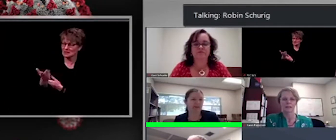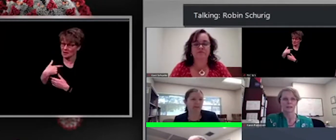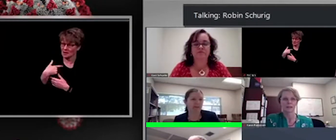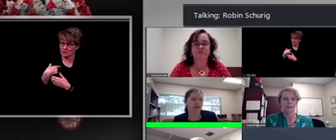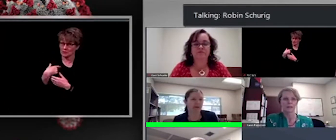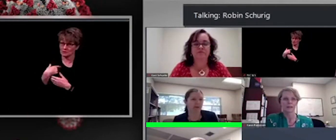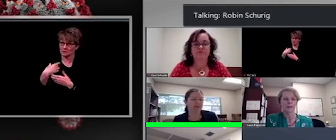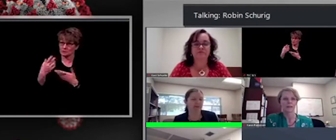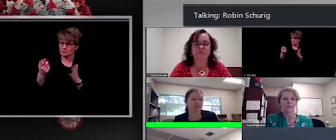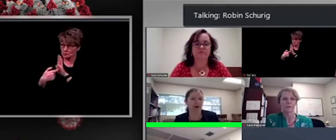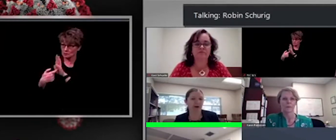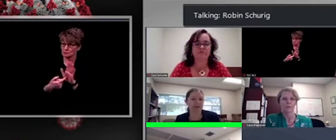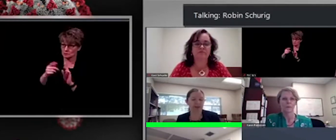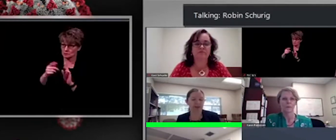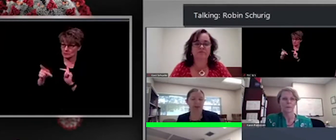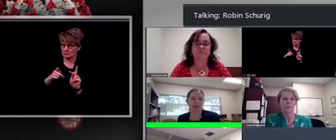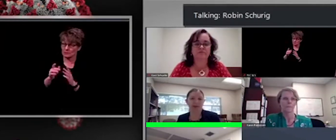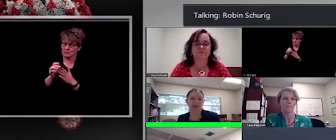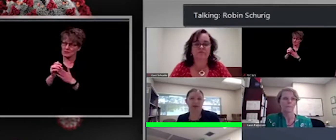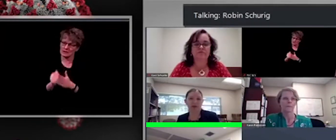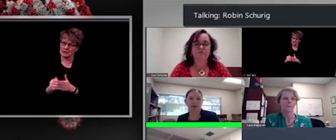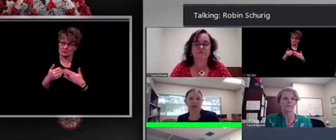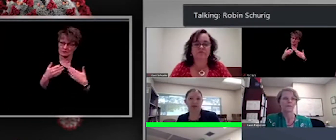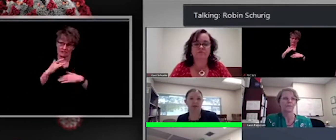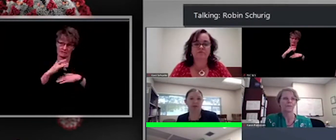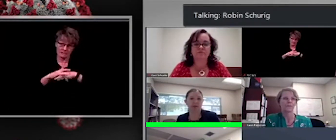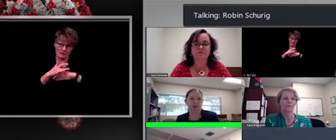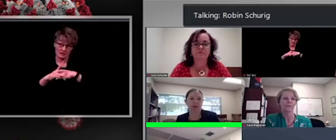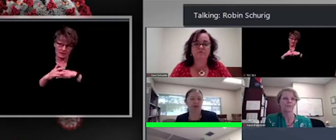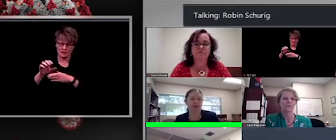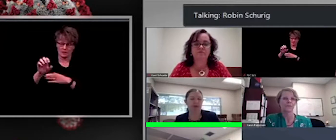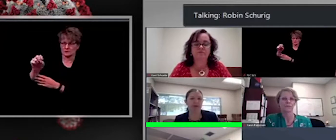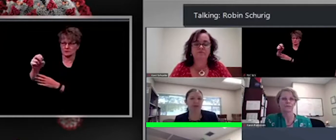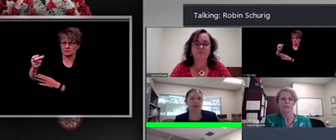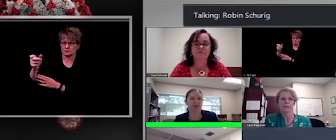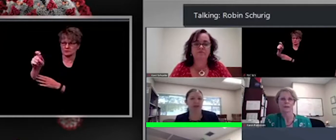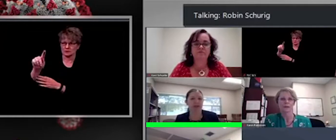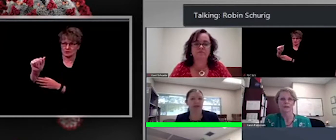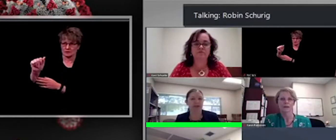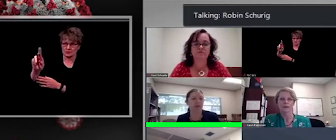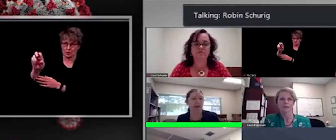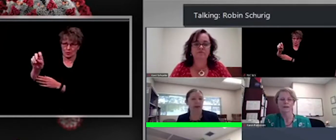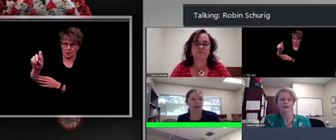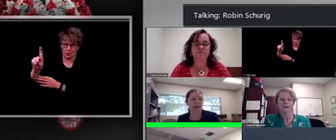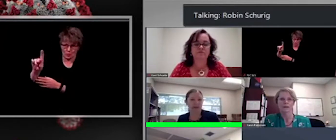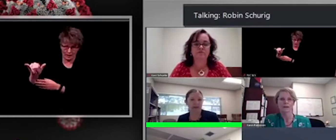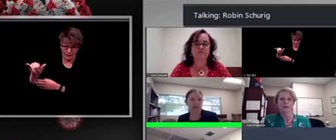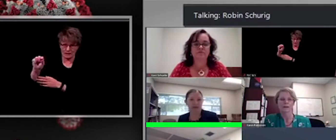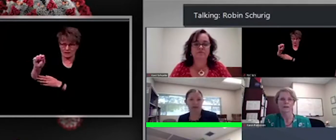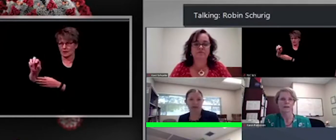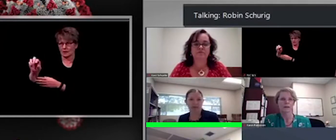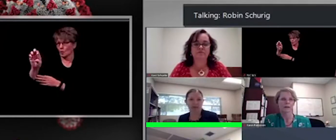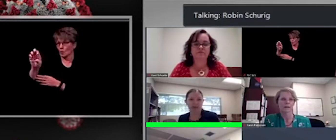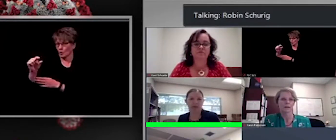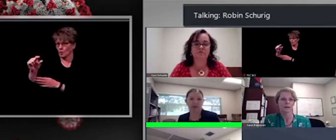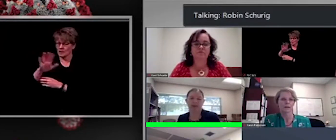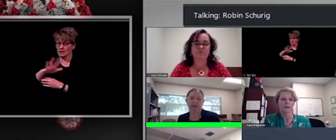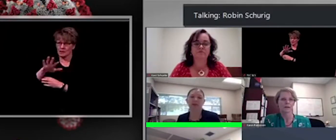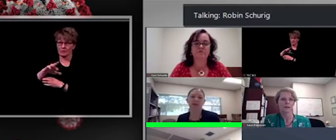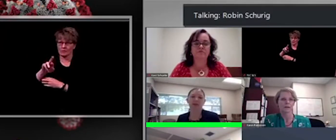available on our website for a while. It's on the ShastaReady.org page under the Roadmap to Recovery section. It is about Halloween, which is coming up in just a few days here.